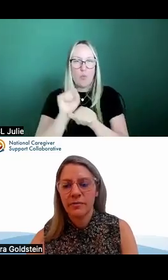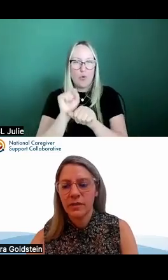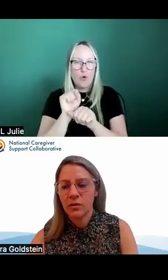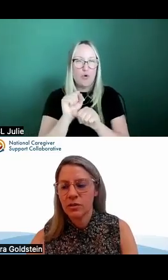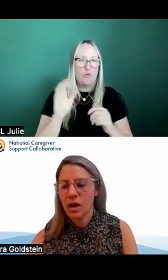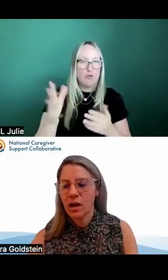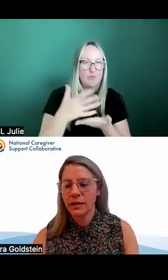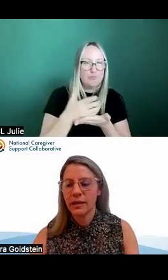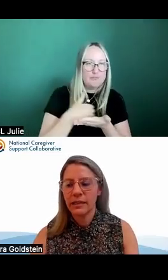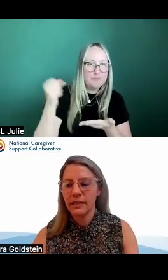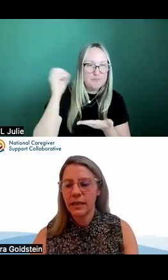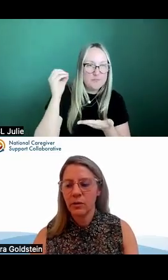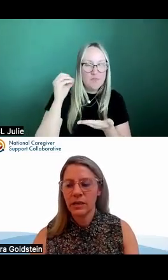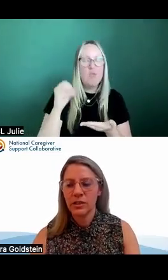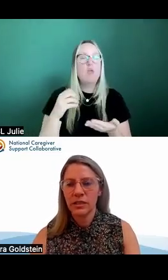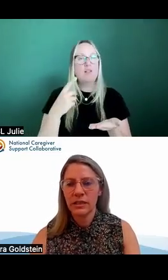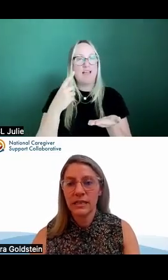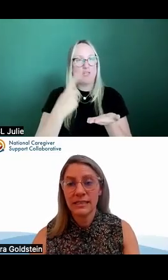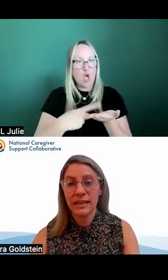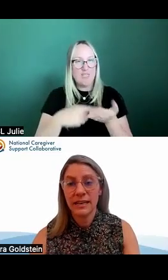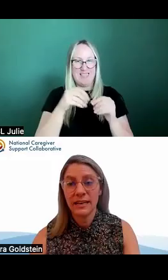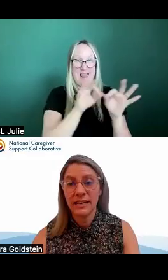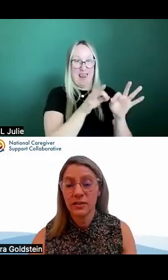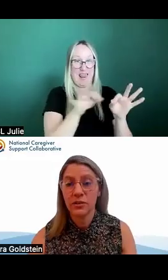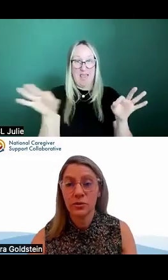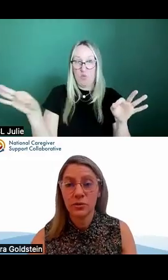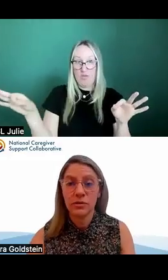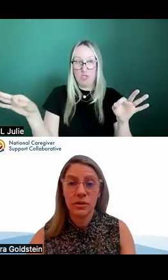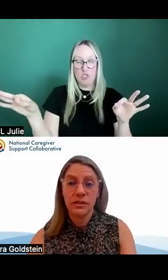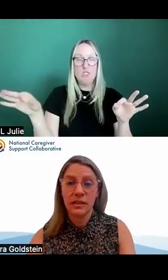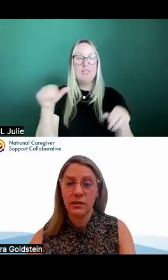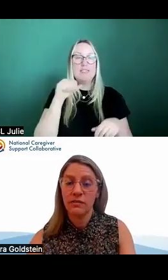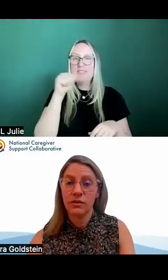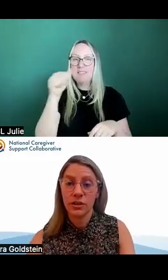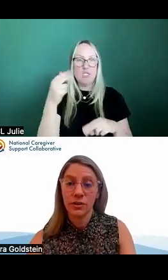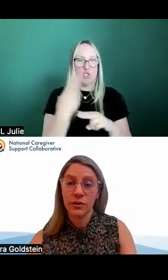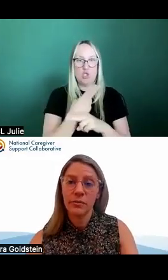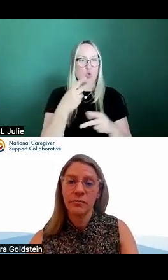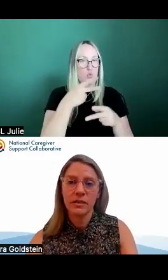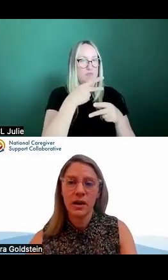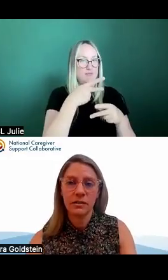you know, talking in language that doesn't necessarily use the caregiver term but talks